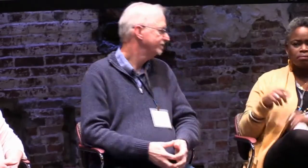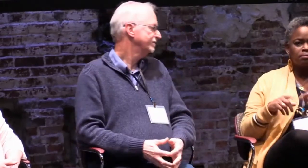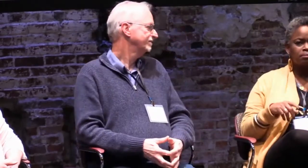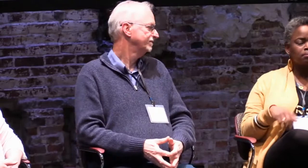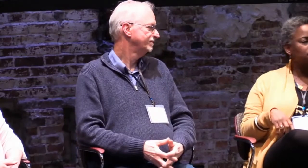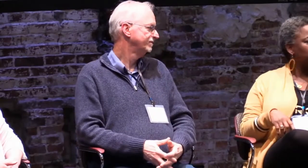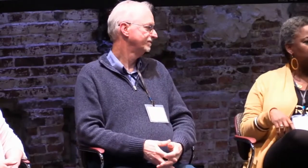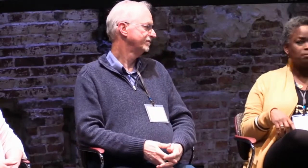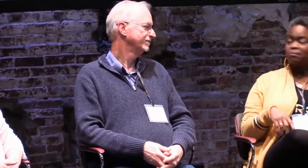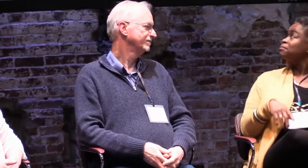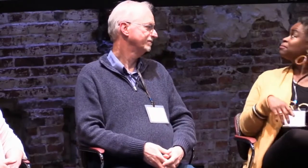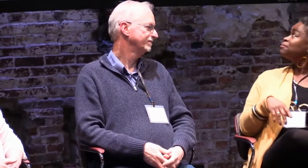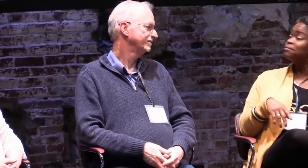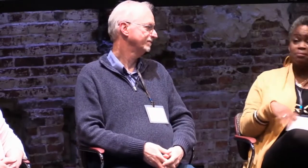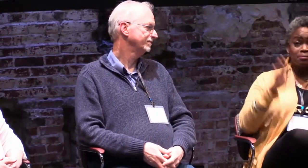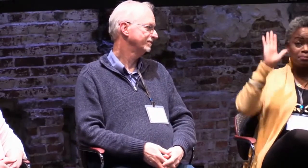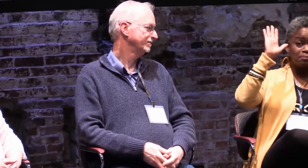to appreciate the value in that?